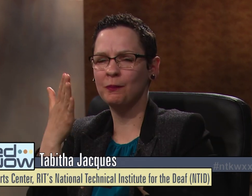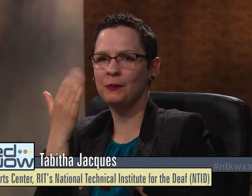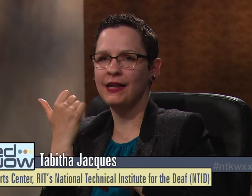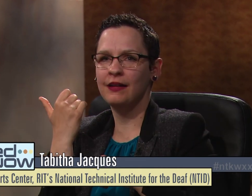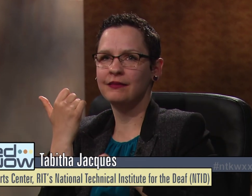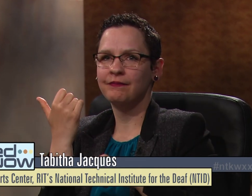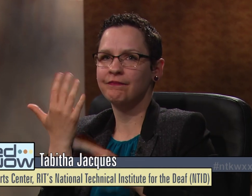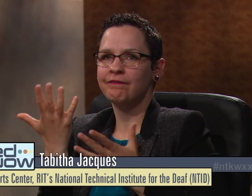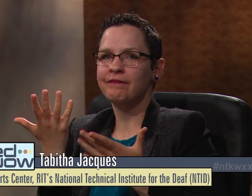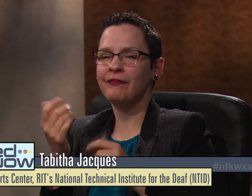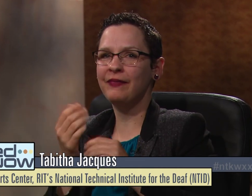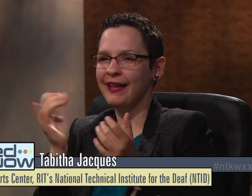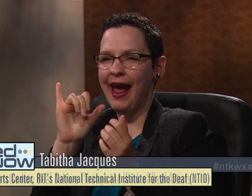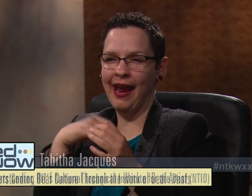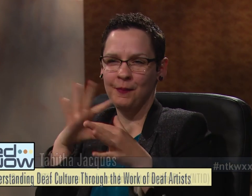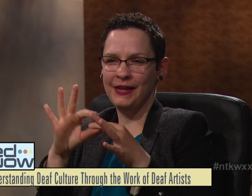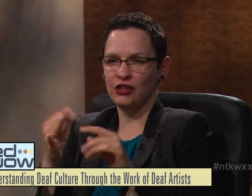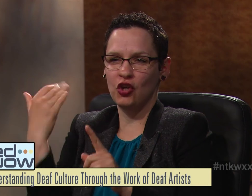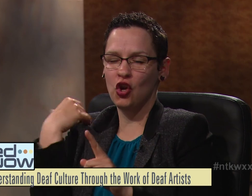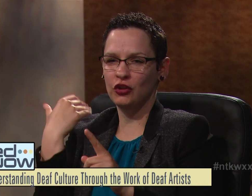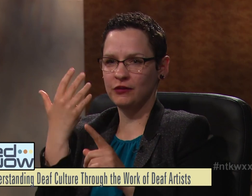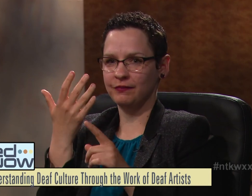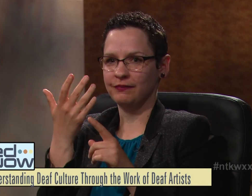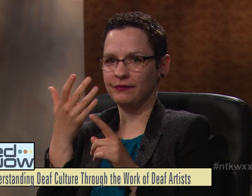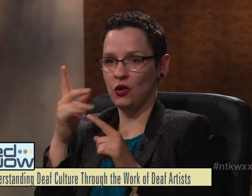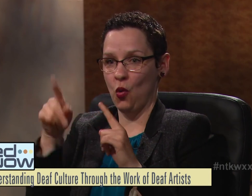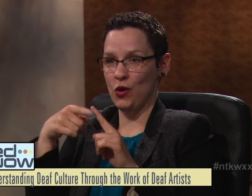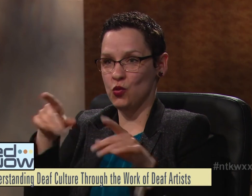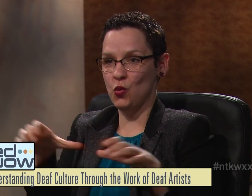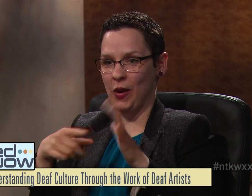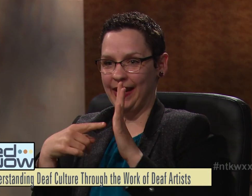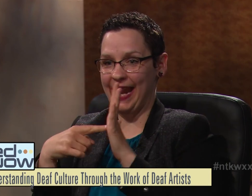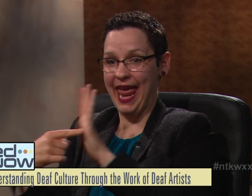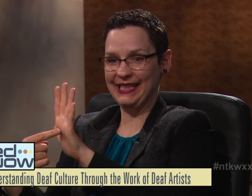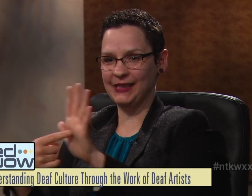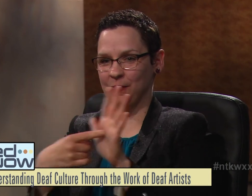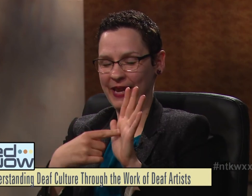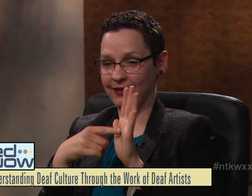COMMUNITY AND THE PUBLIC INTO DYER ART AS I MENTIONED BEFORE